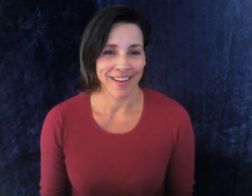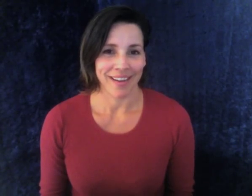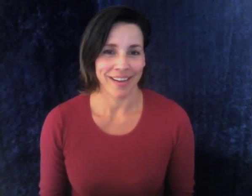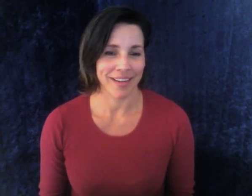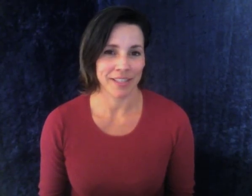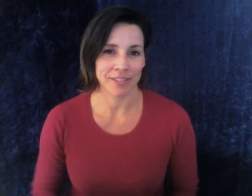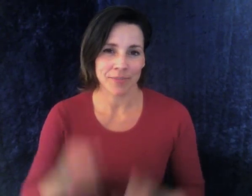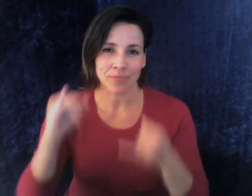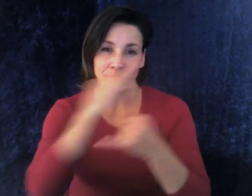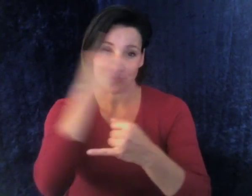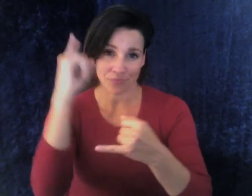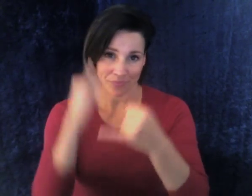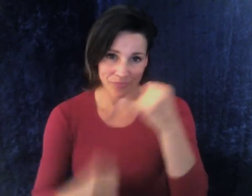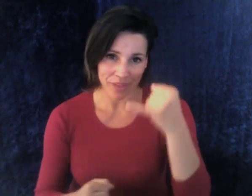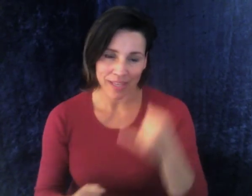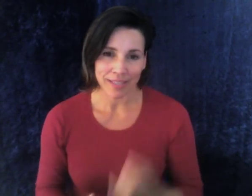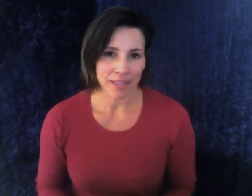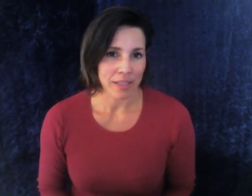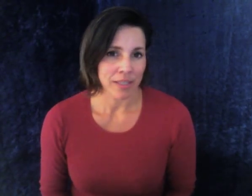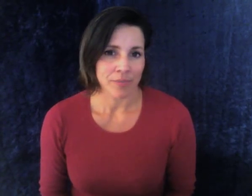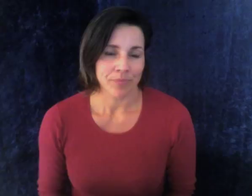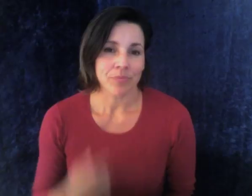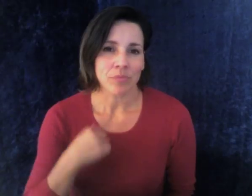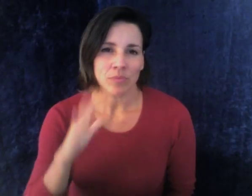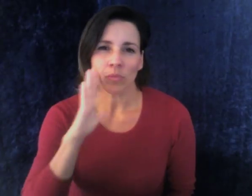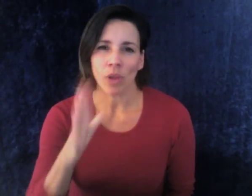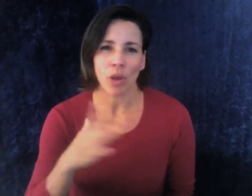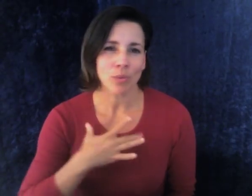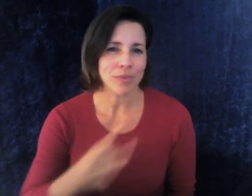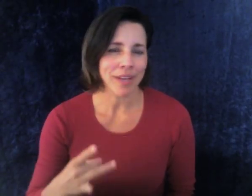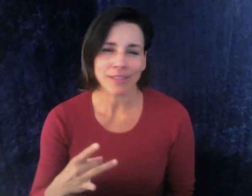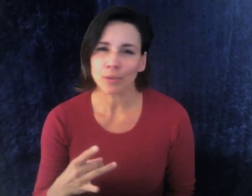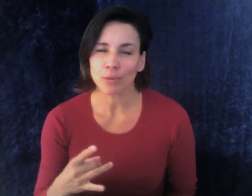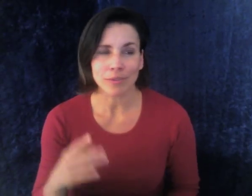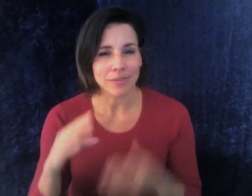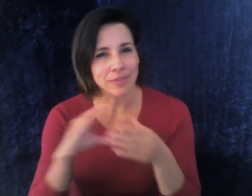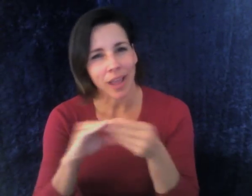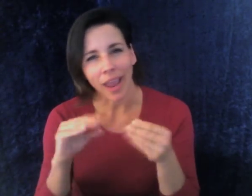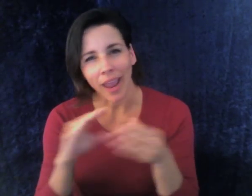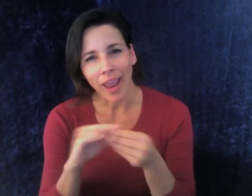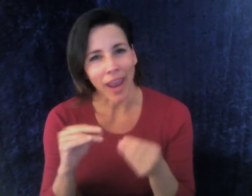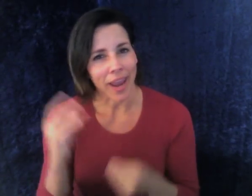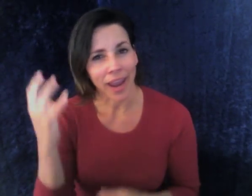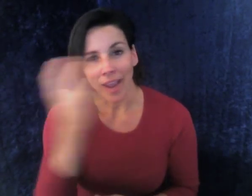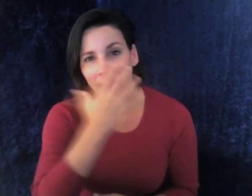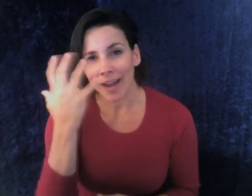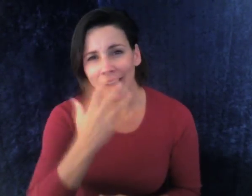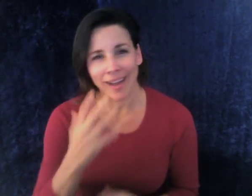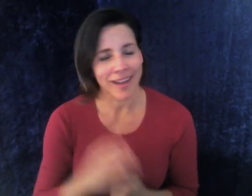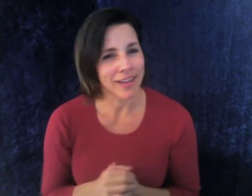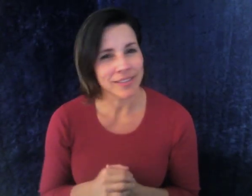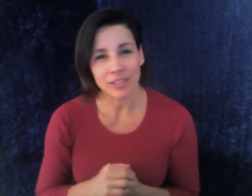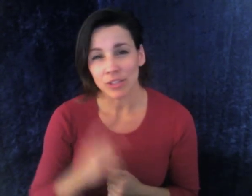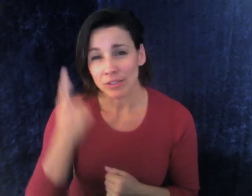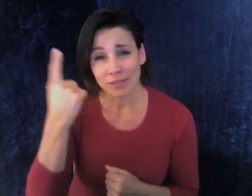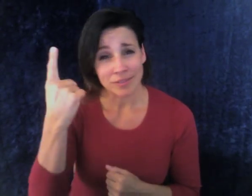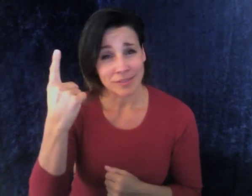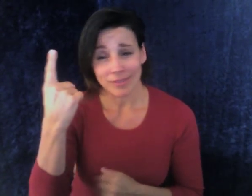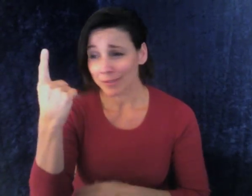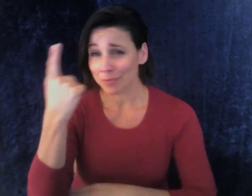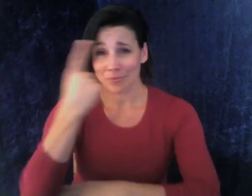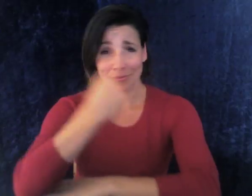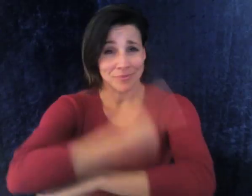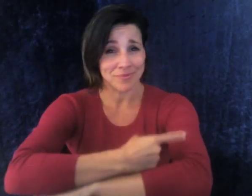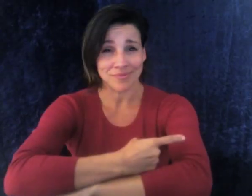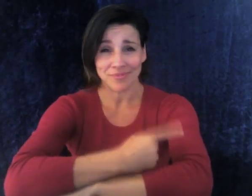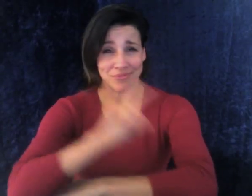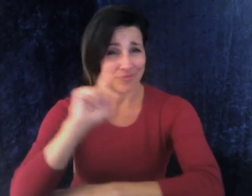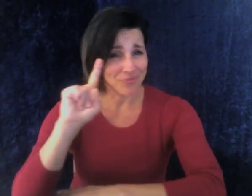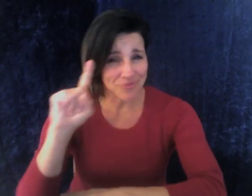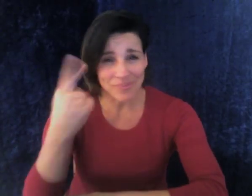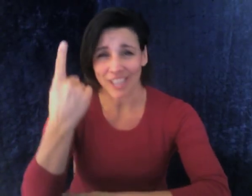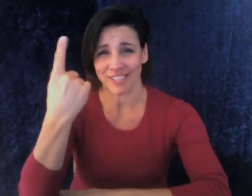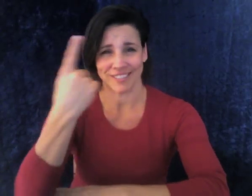Finally, I would like to say how amazing it has been! On the first day,